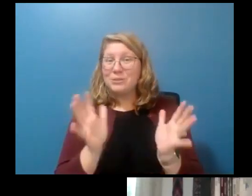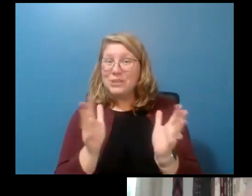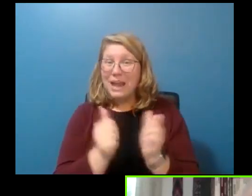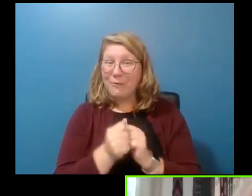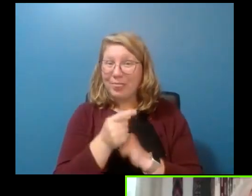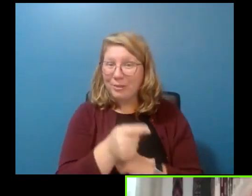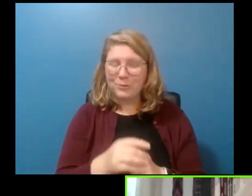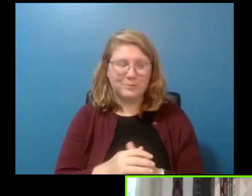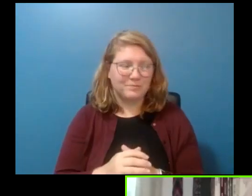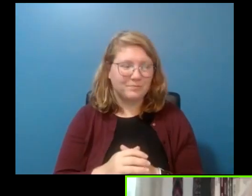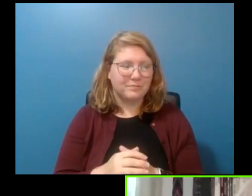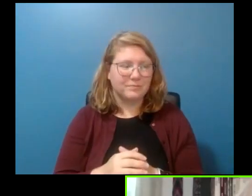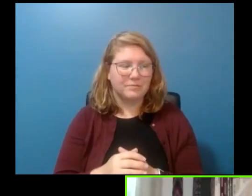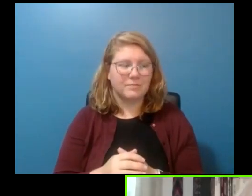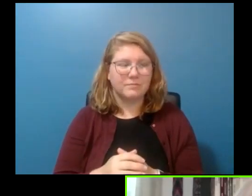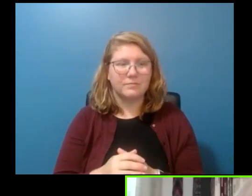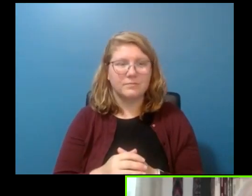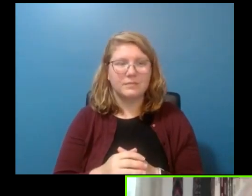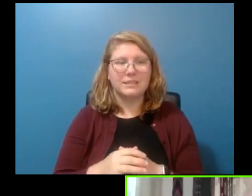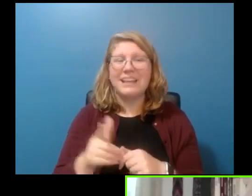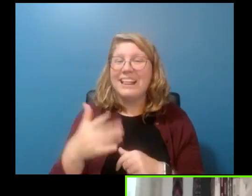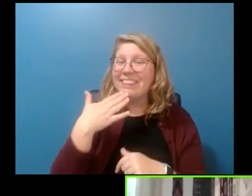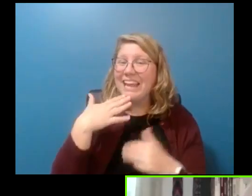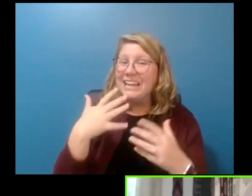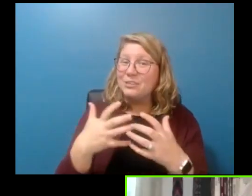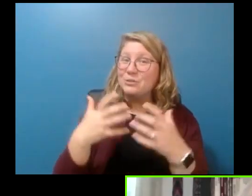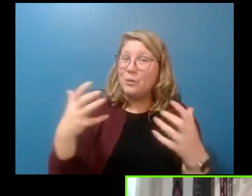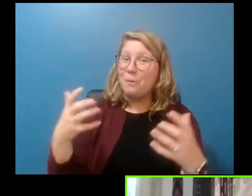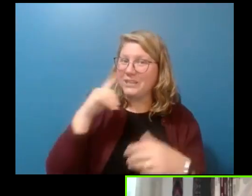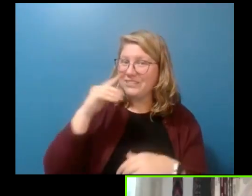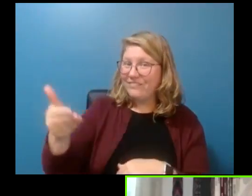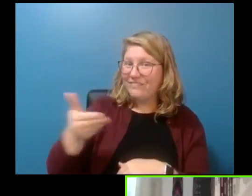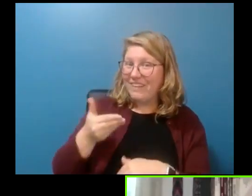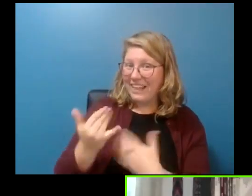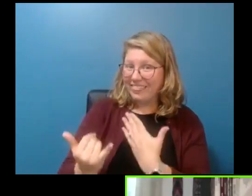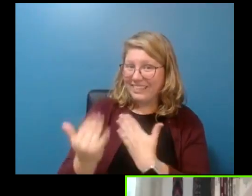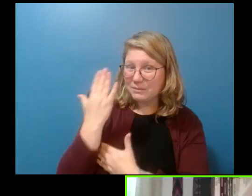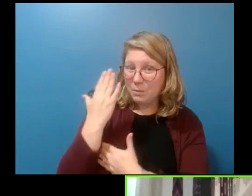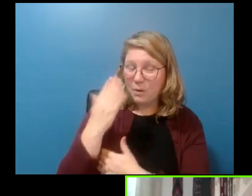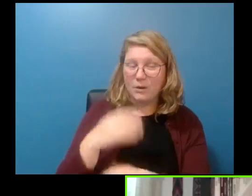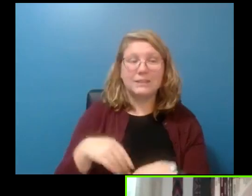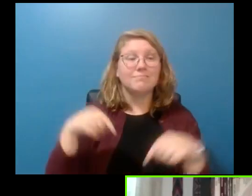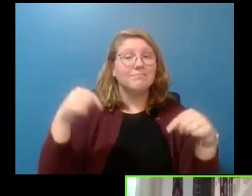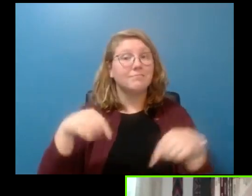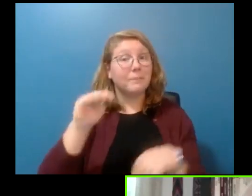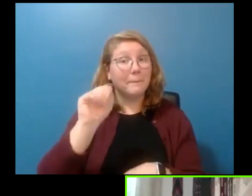If you do have a specific question that you'd like addressed regarding your